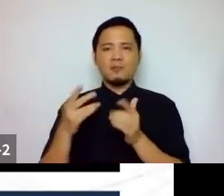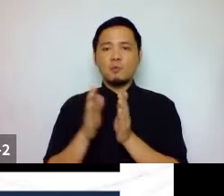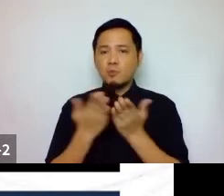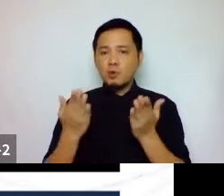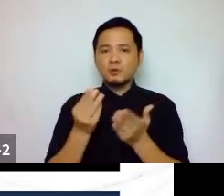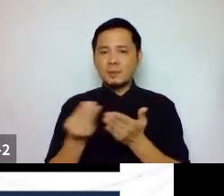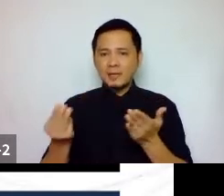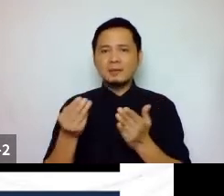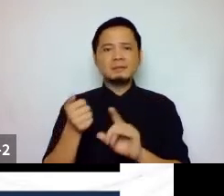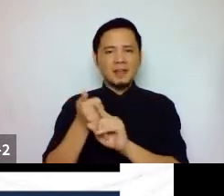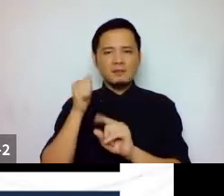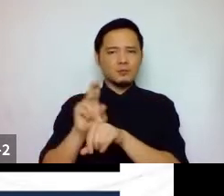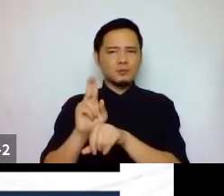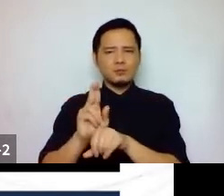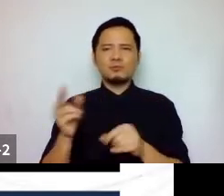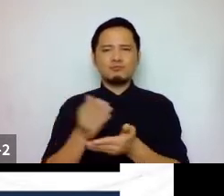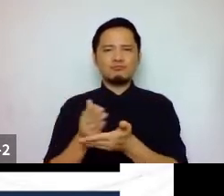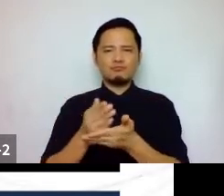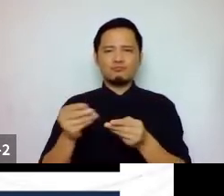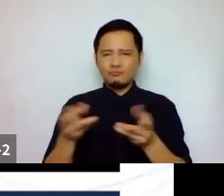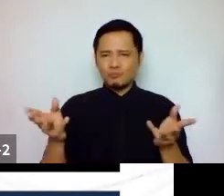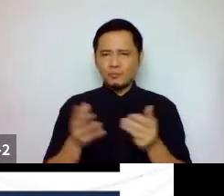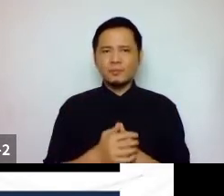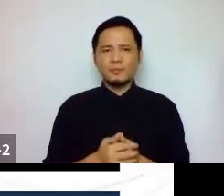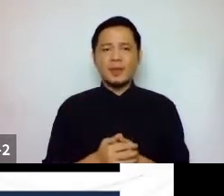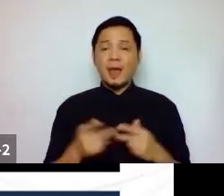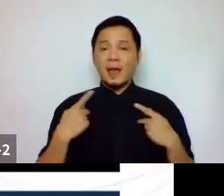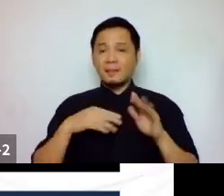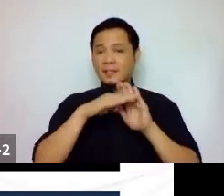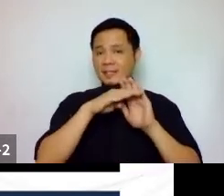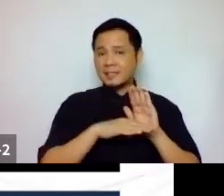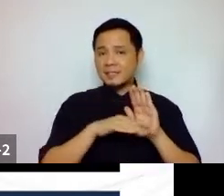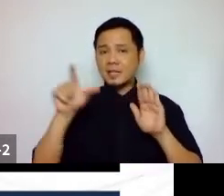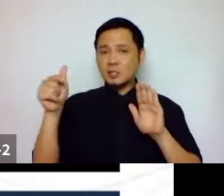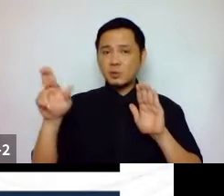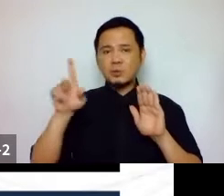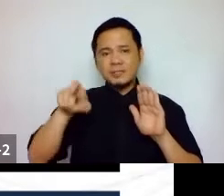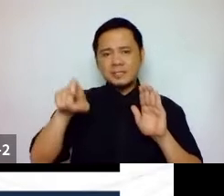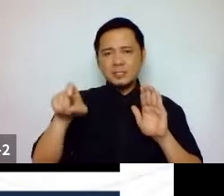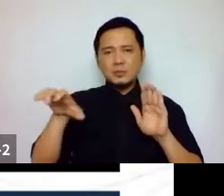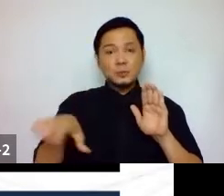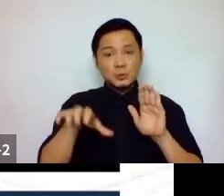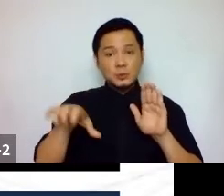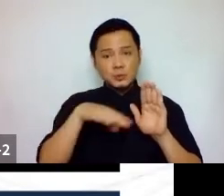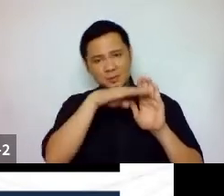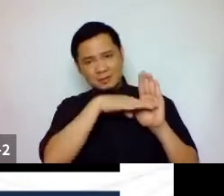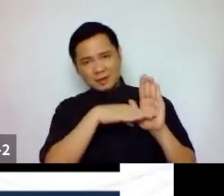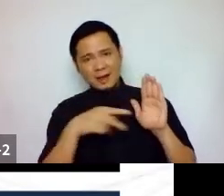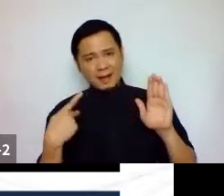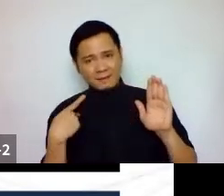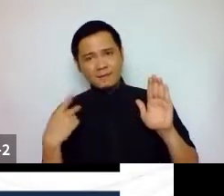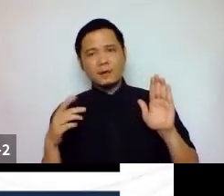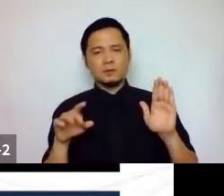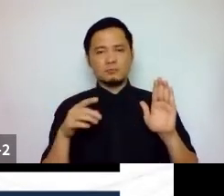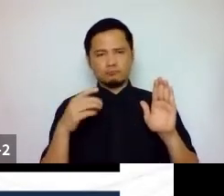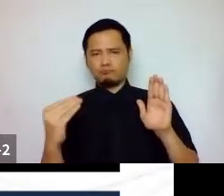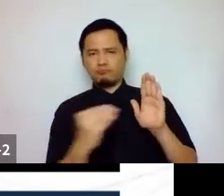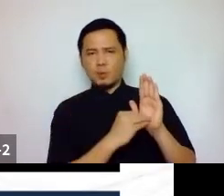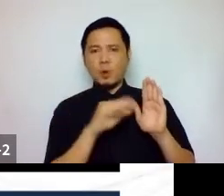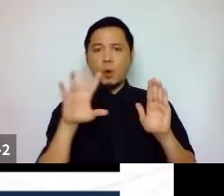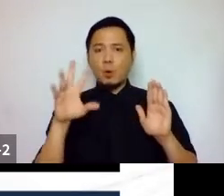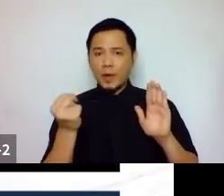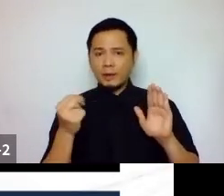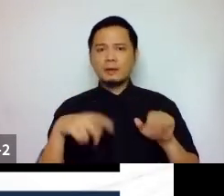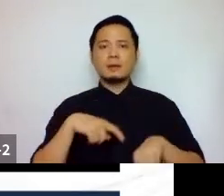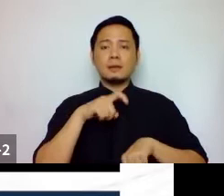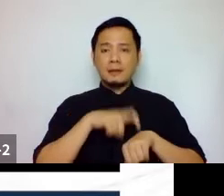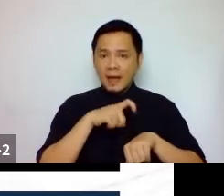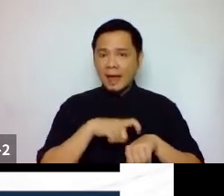Just like this, a list of the things that the LGUs need to do, they just need to input the time and person assigned to do a task.